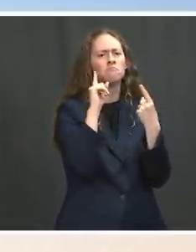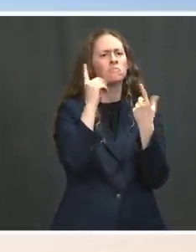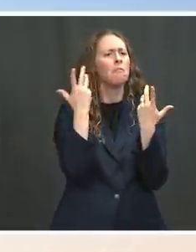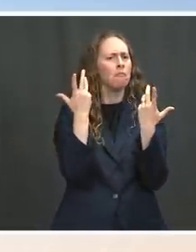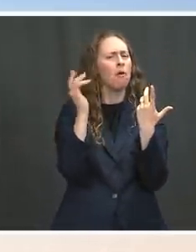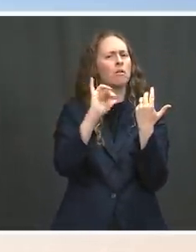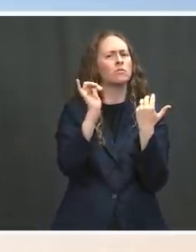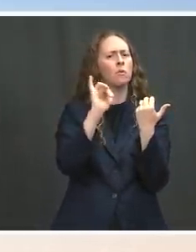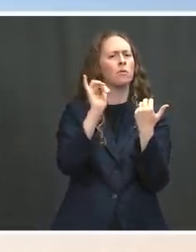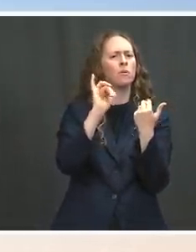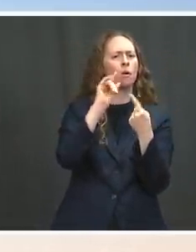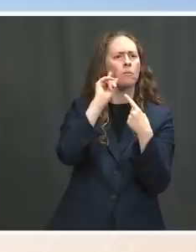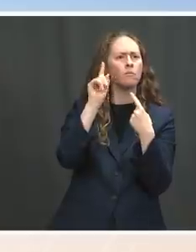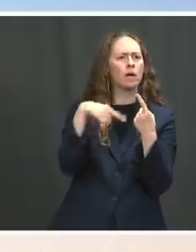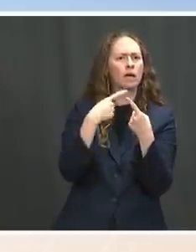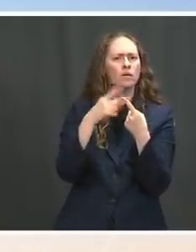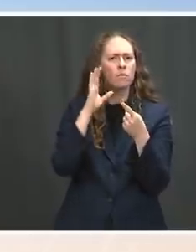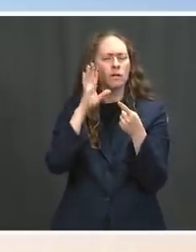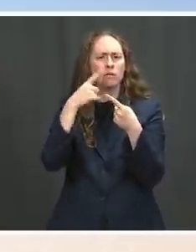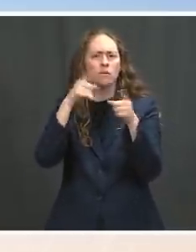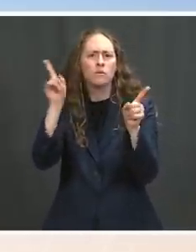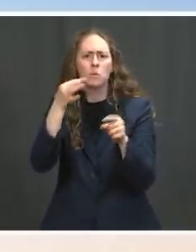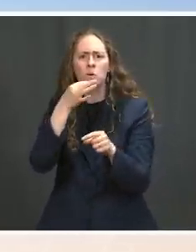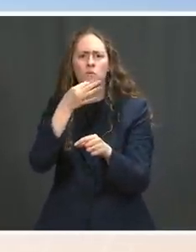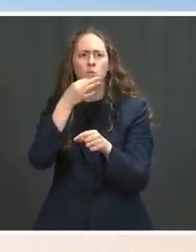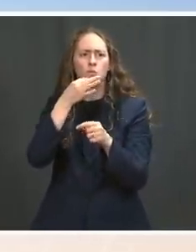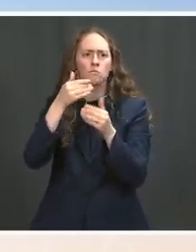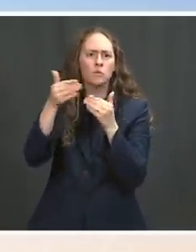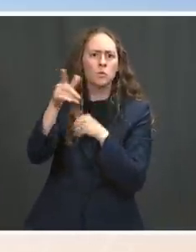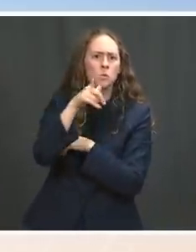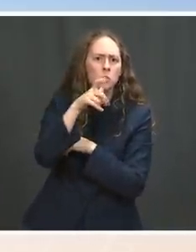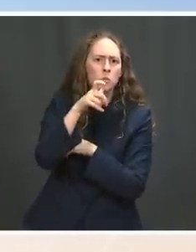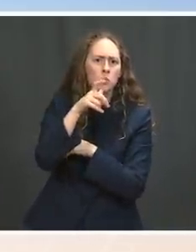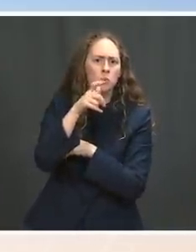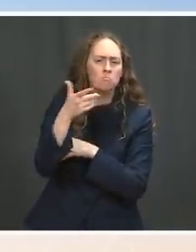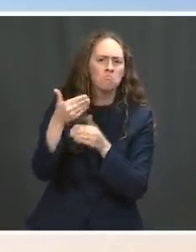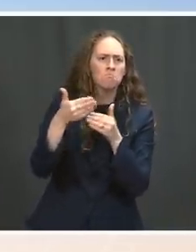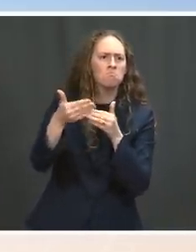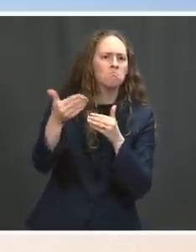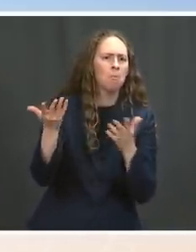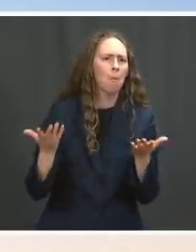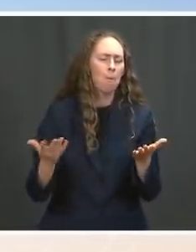Ms. Psaki: It's not timed to a trip, I will say, but I would expect we'll have more in the coming weeks.